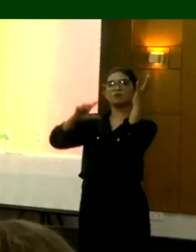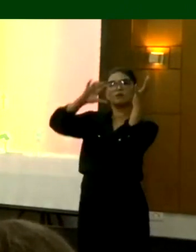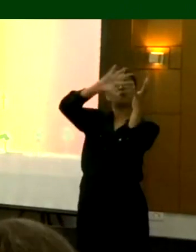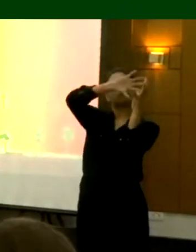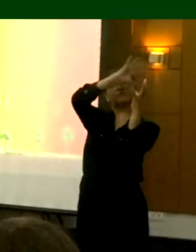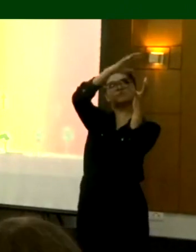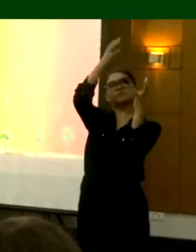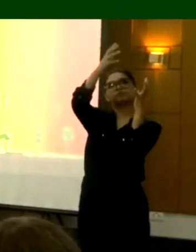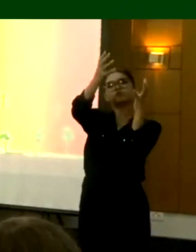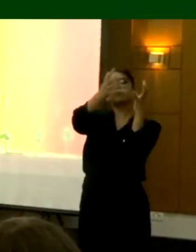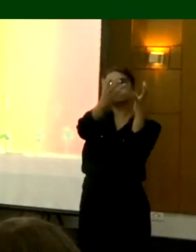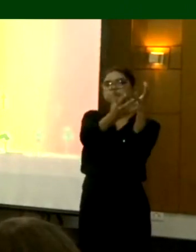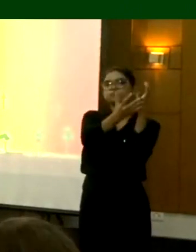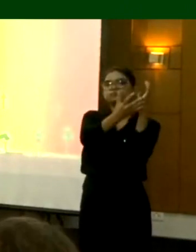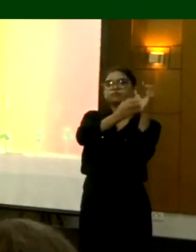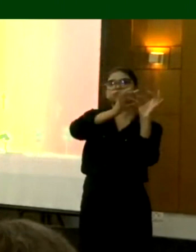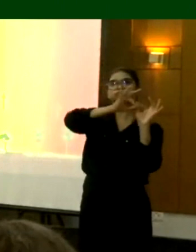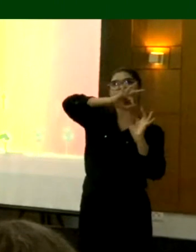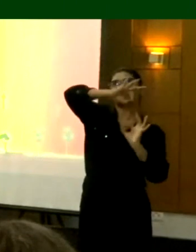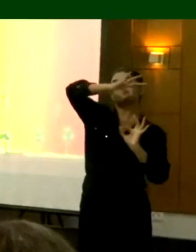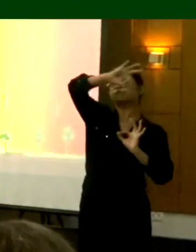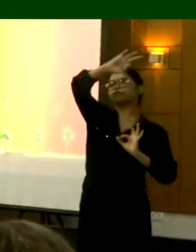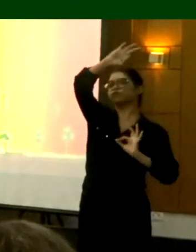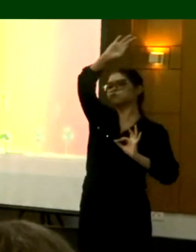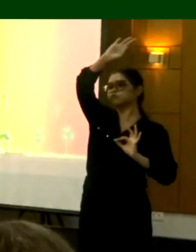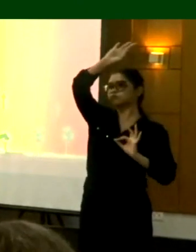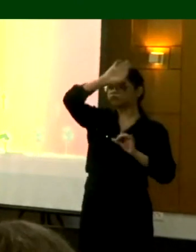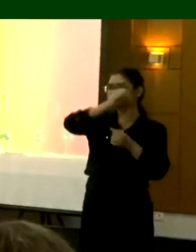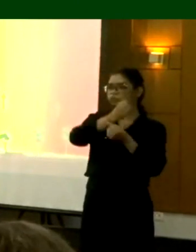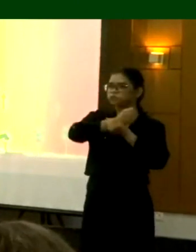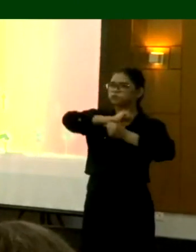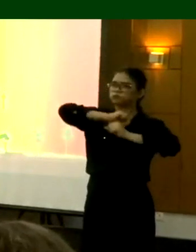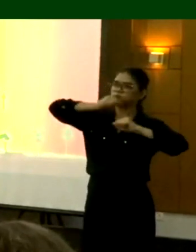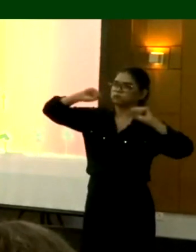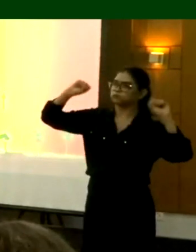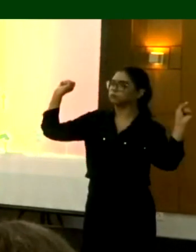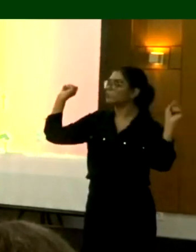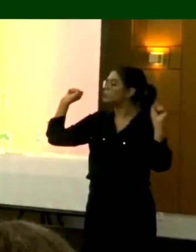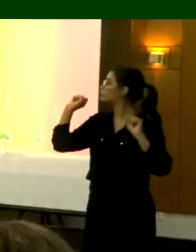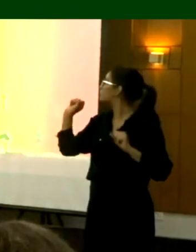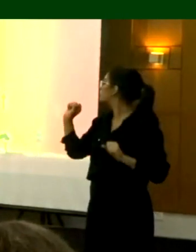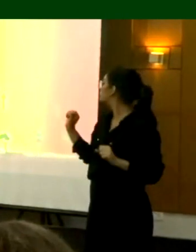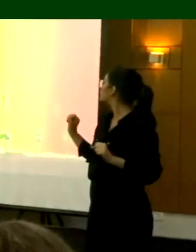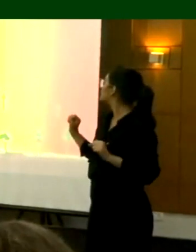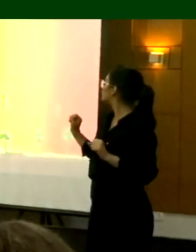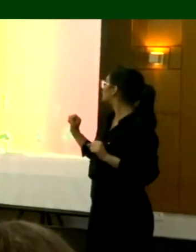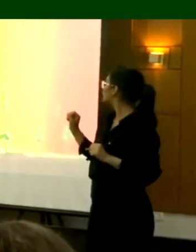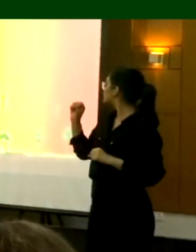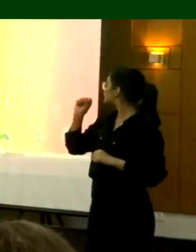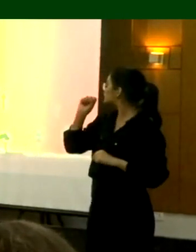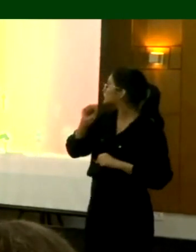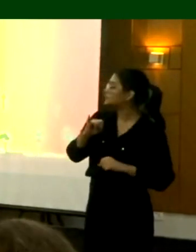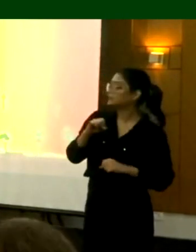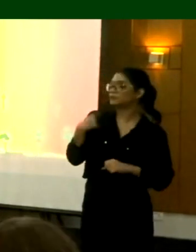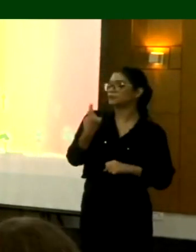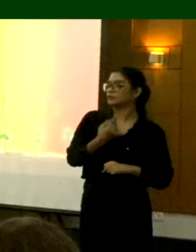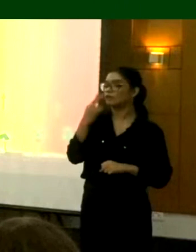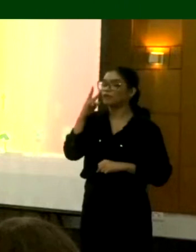the vegetation is robust if we go, for example, to the cerrado ecosystem